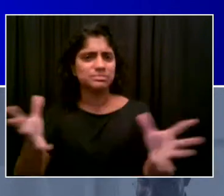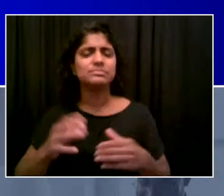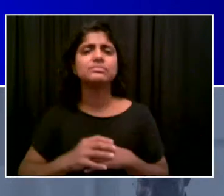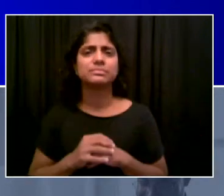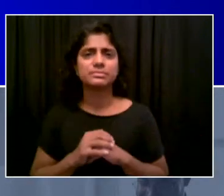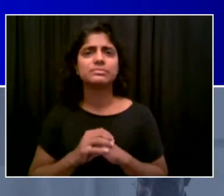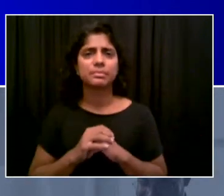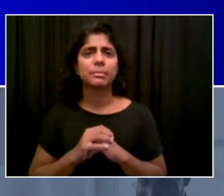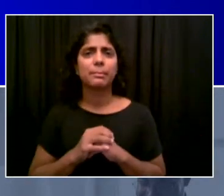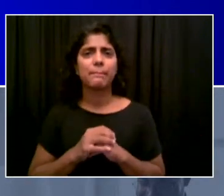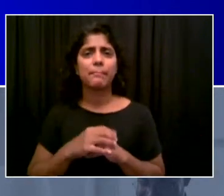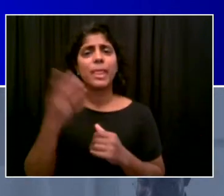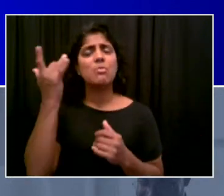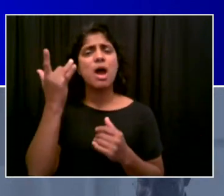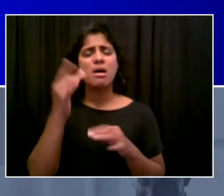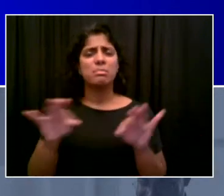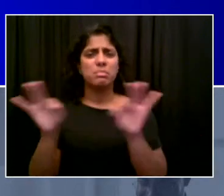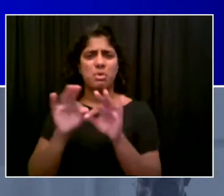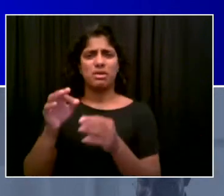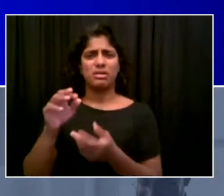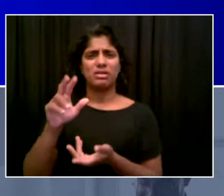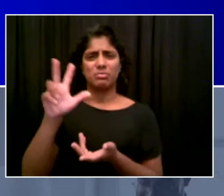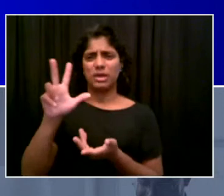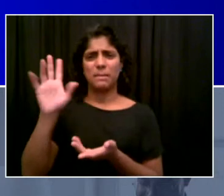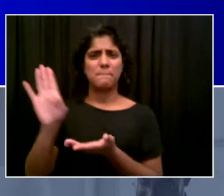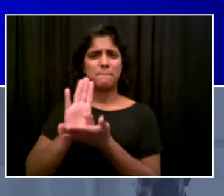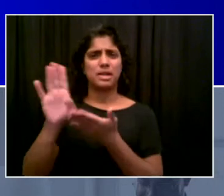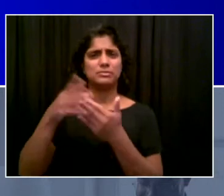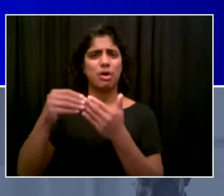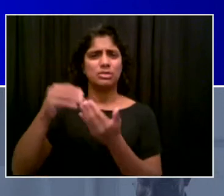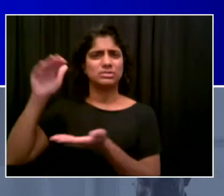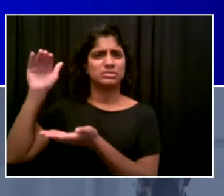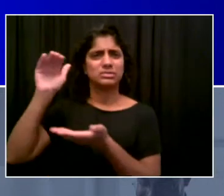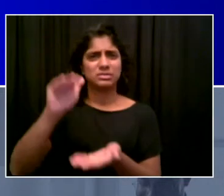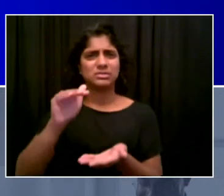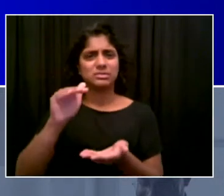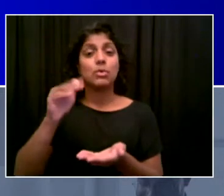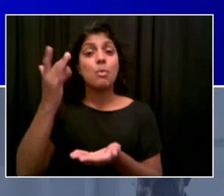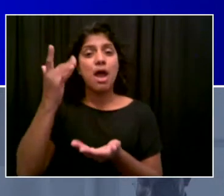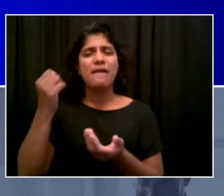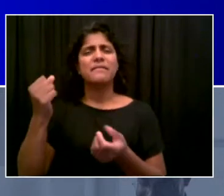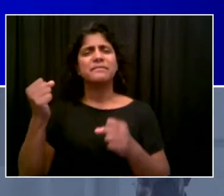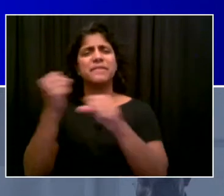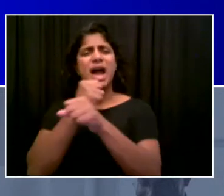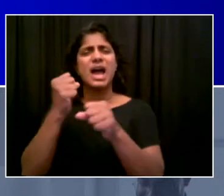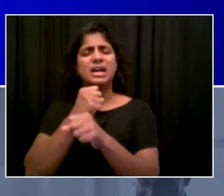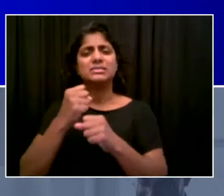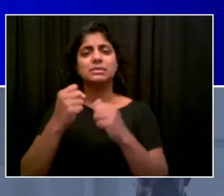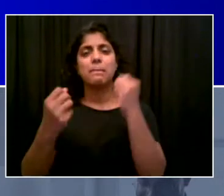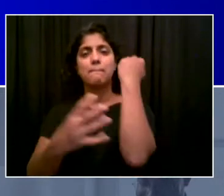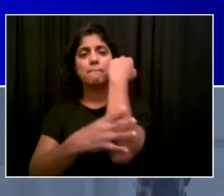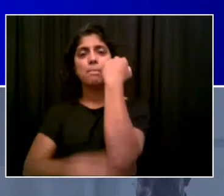FORWARD FOR RWOKING FAMILI.ES THIS IS ECPROJTETD O CUT CHILD POVERTY IN